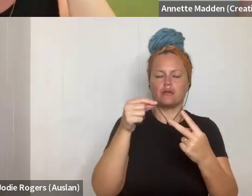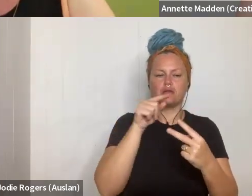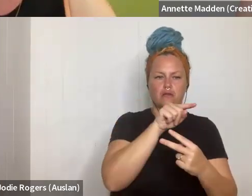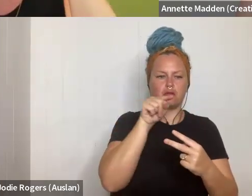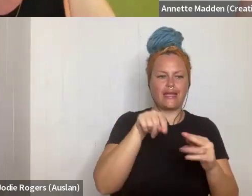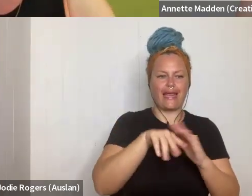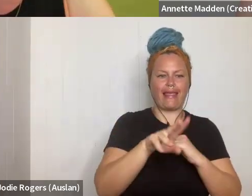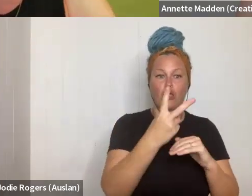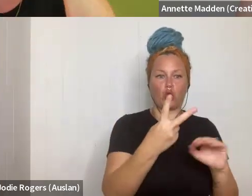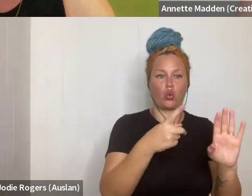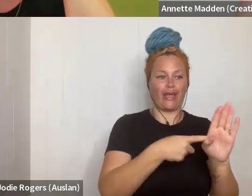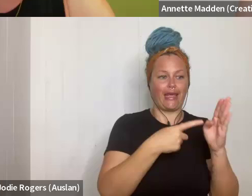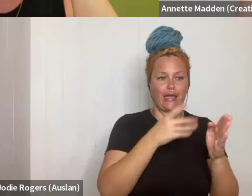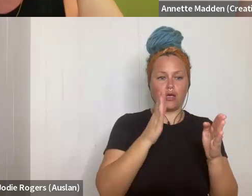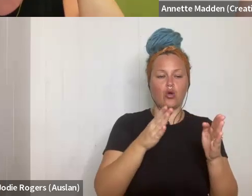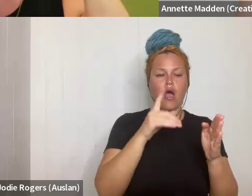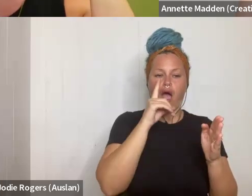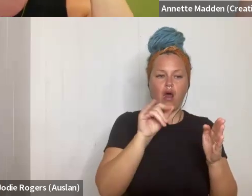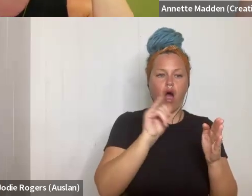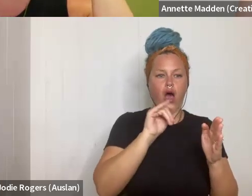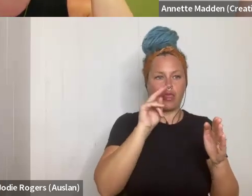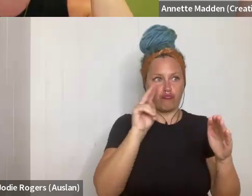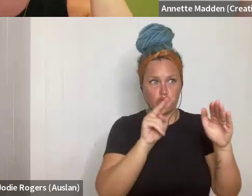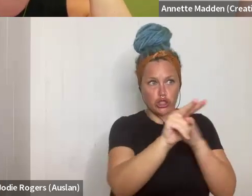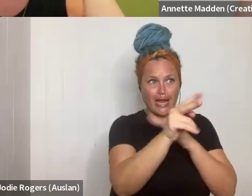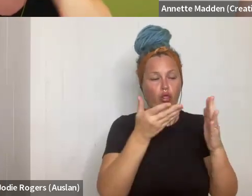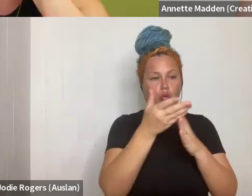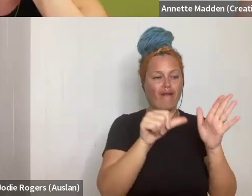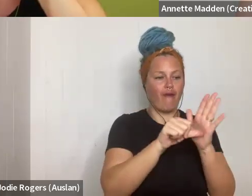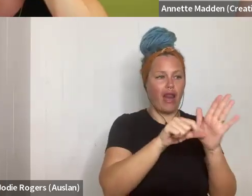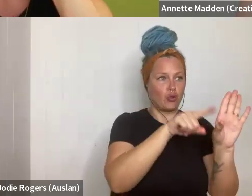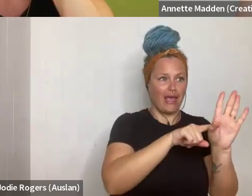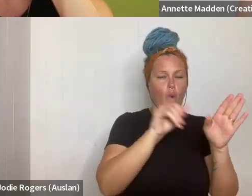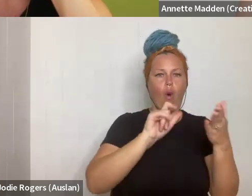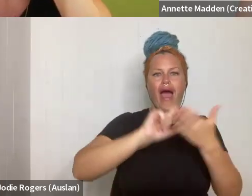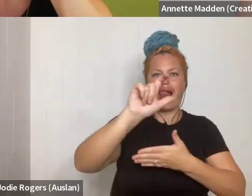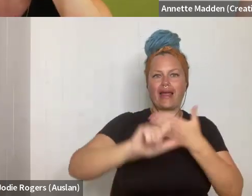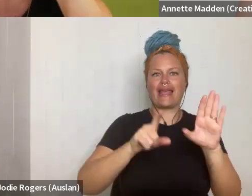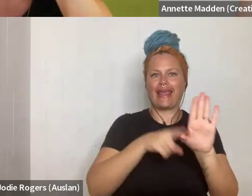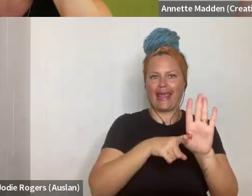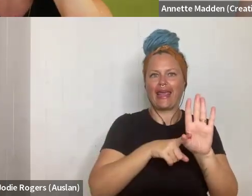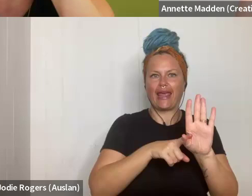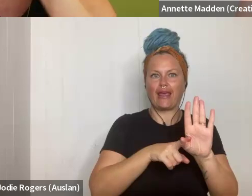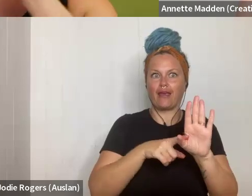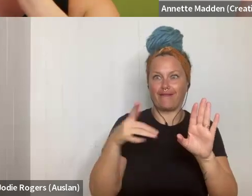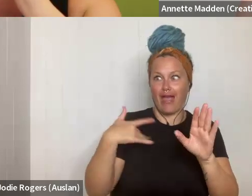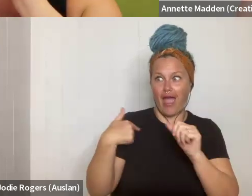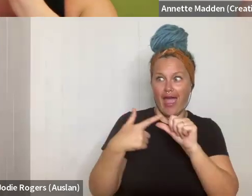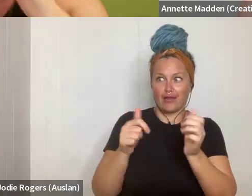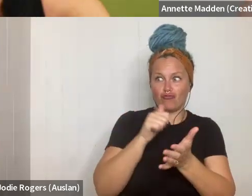start in July. It makes suit your organisation, for whatever reason, to start in January. You will notice in the